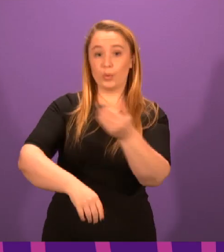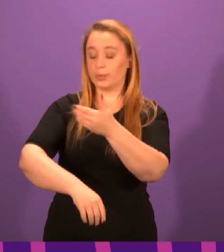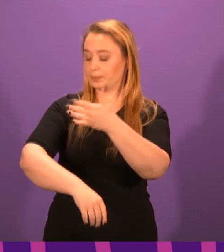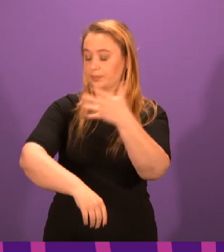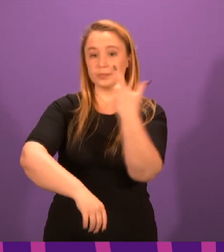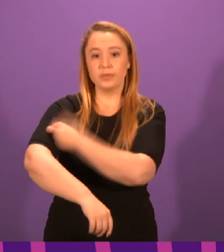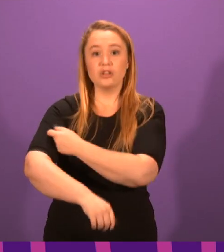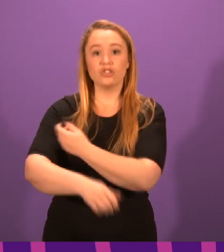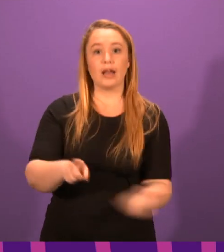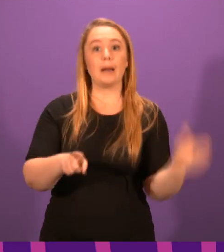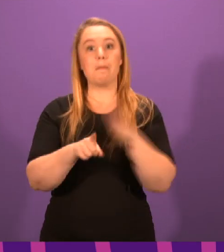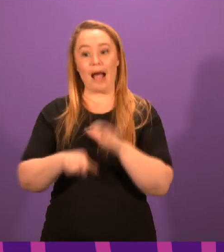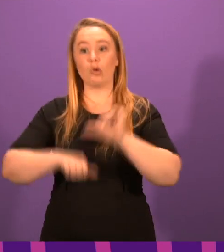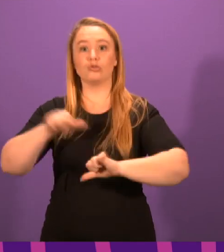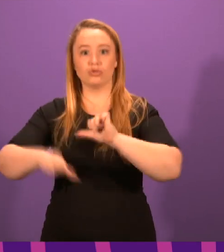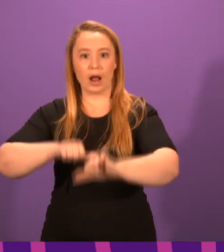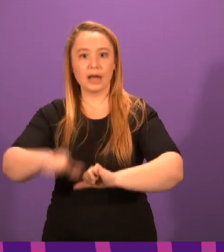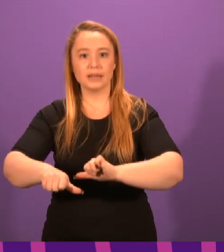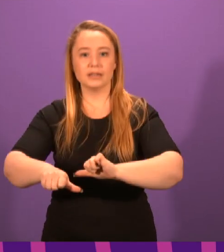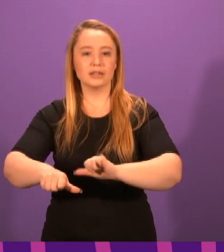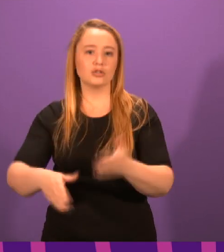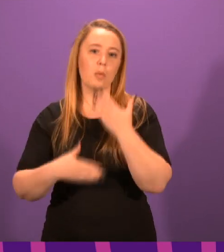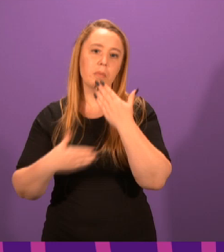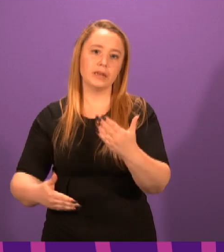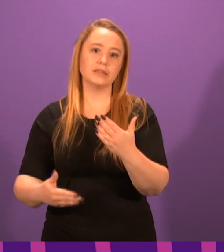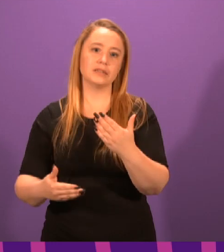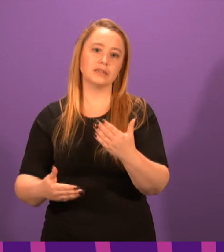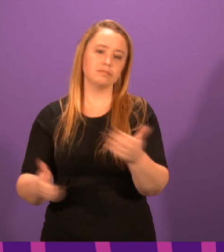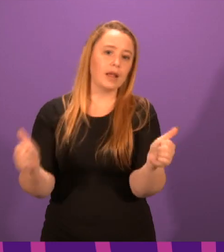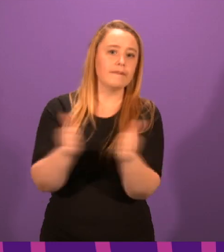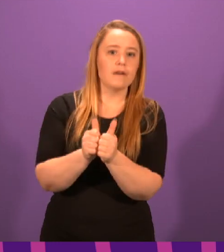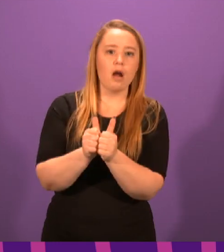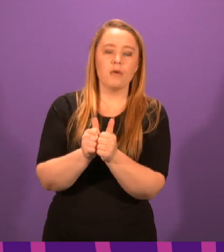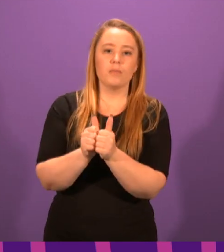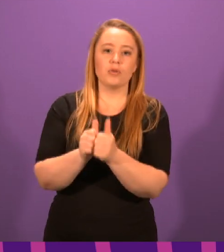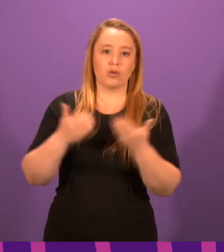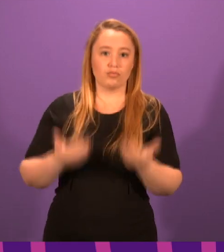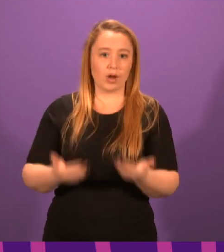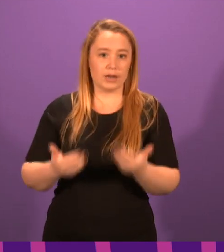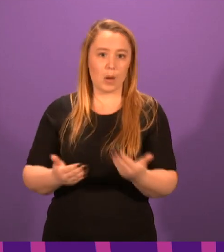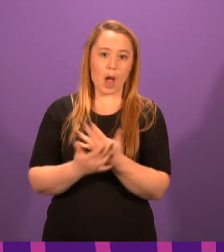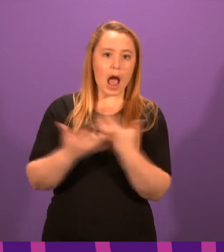on track in all parts of Scotland, can the cabinet secretary confirm how many wards are